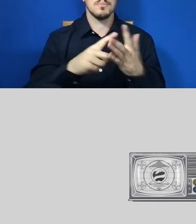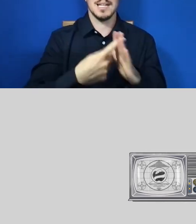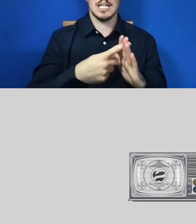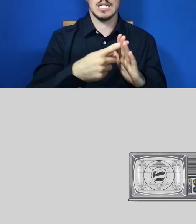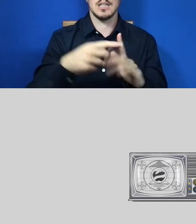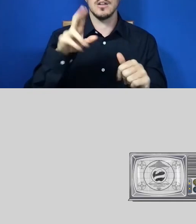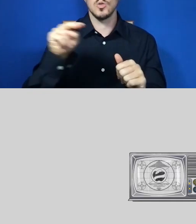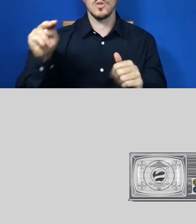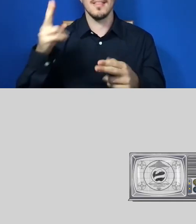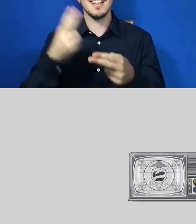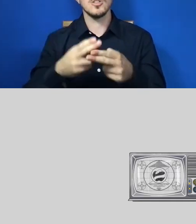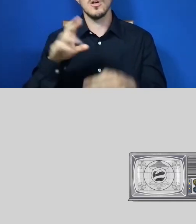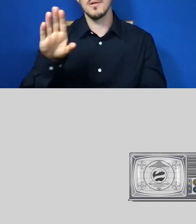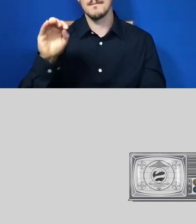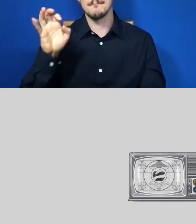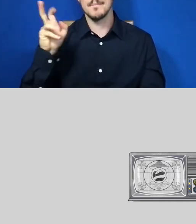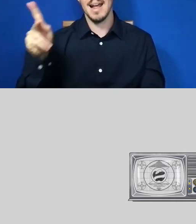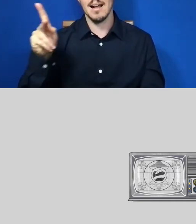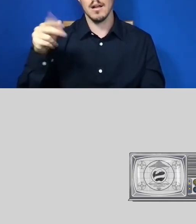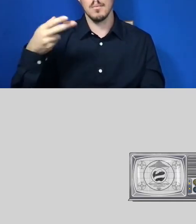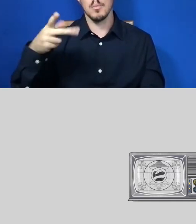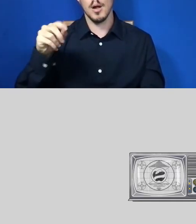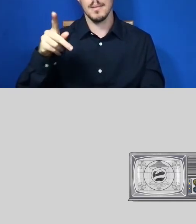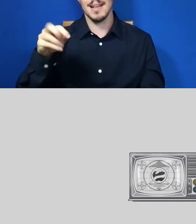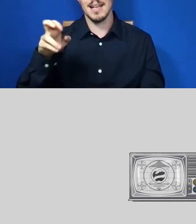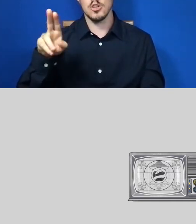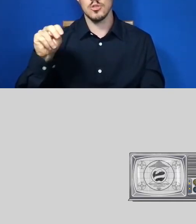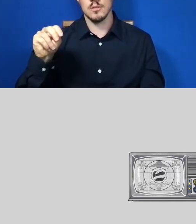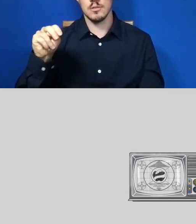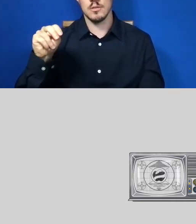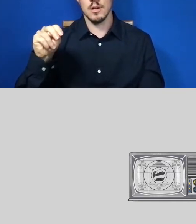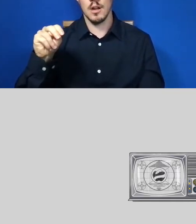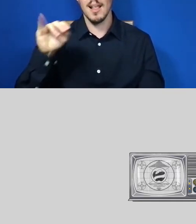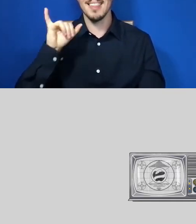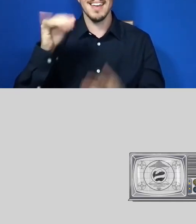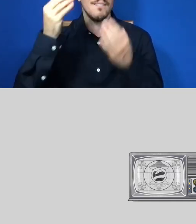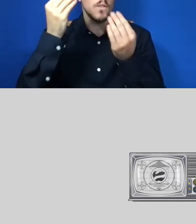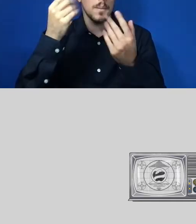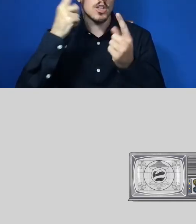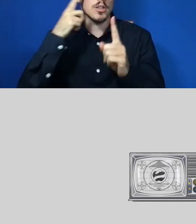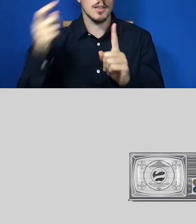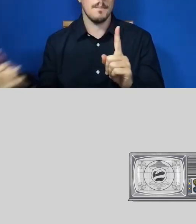in a process known as back propagation. This information is then back propagated.